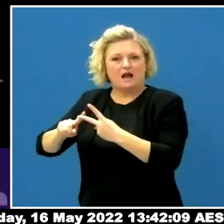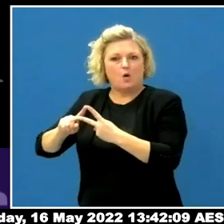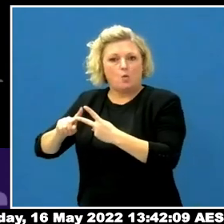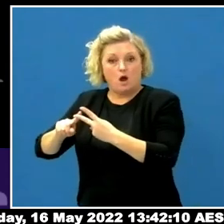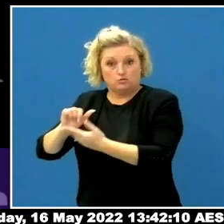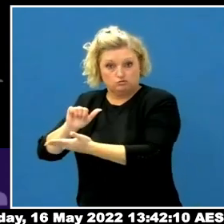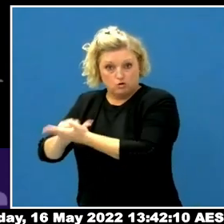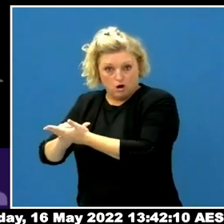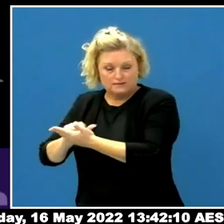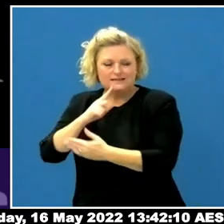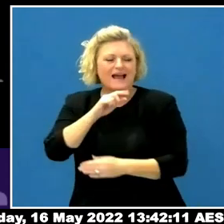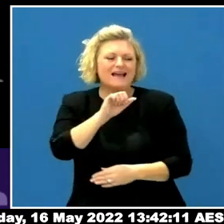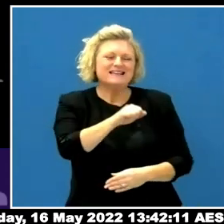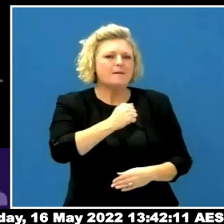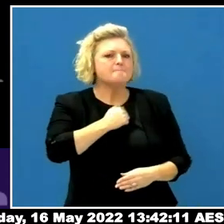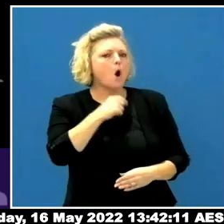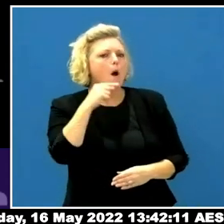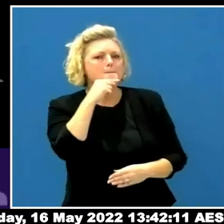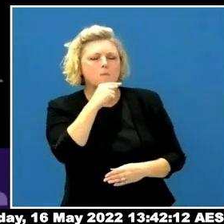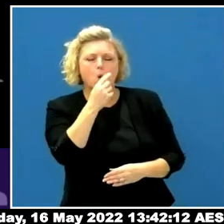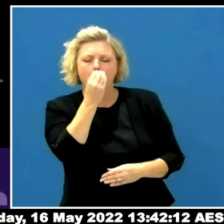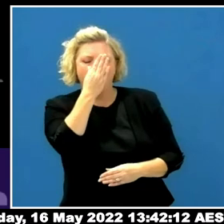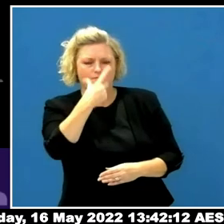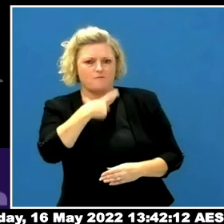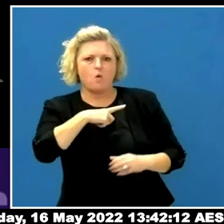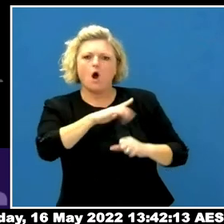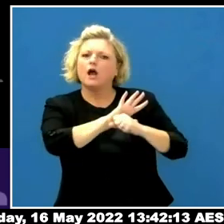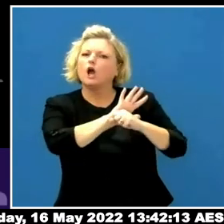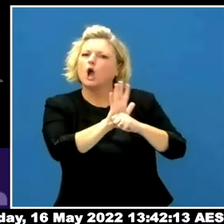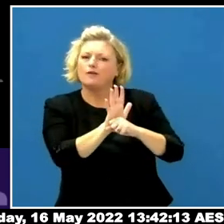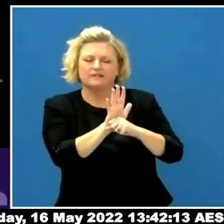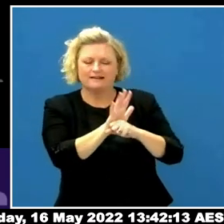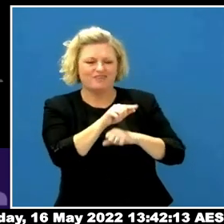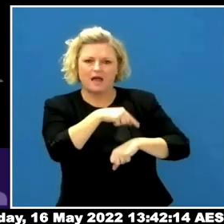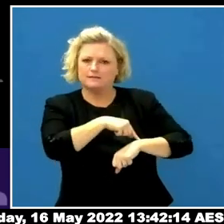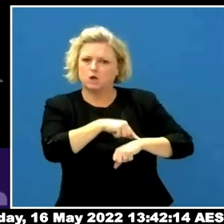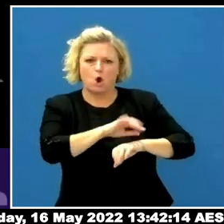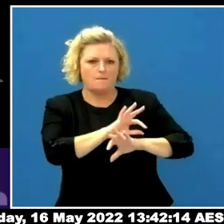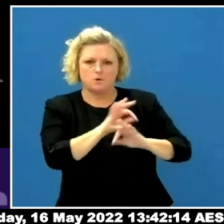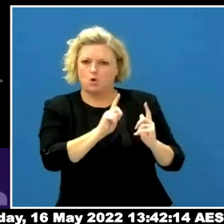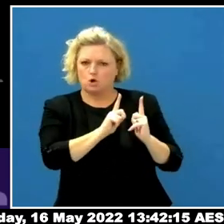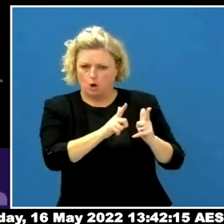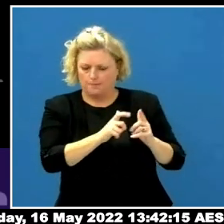How far from Paull Street were you living or are you living? 3.2 kilometres.